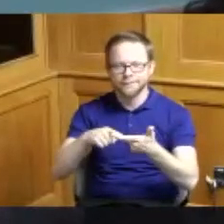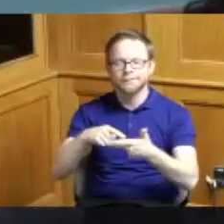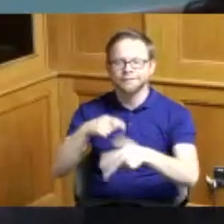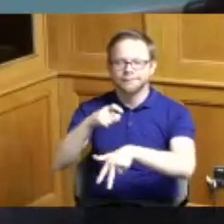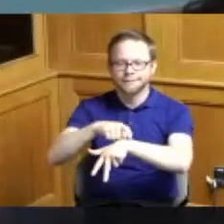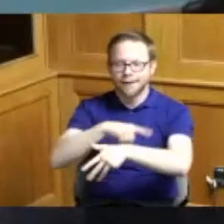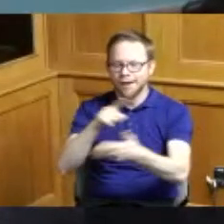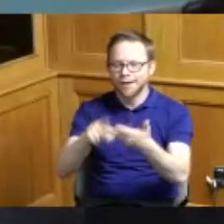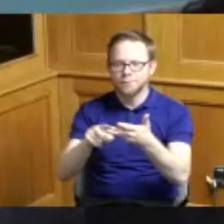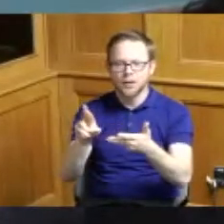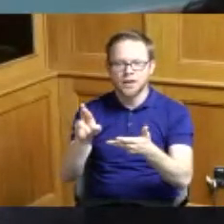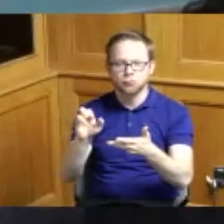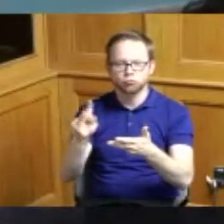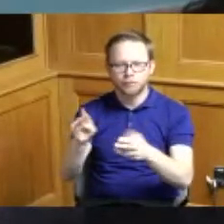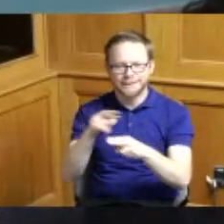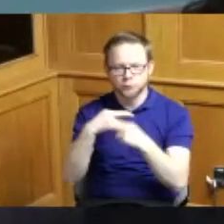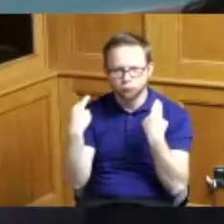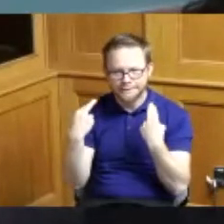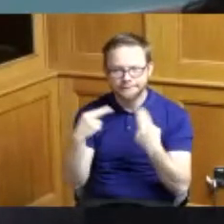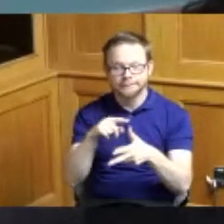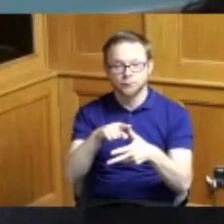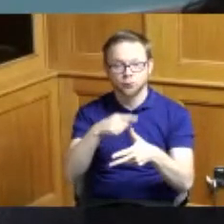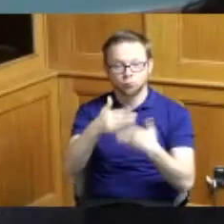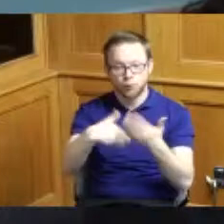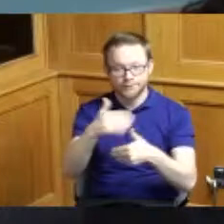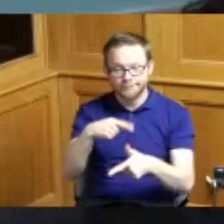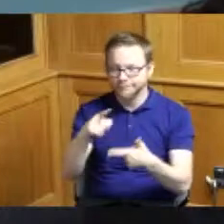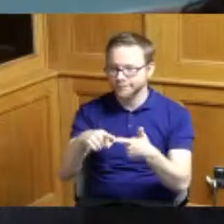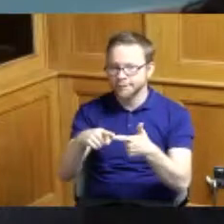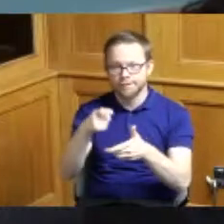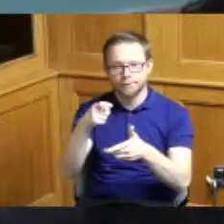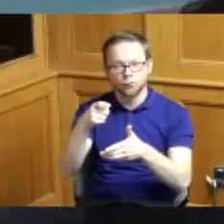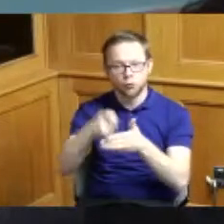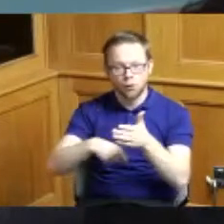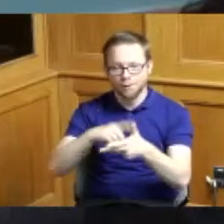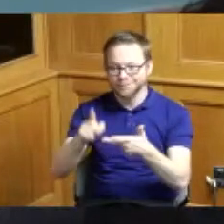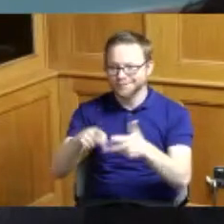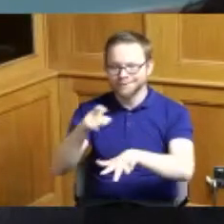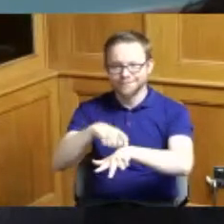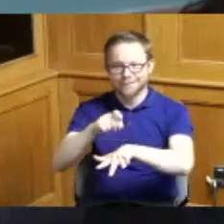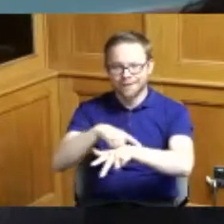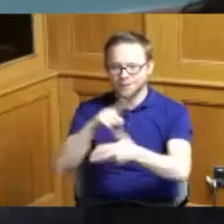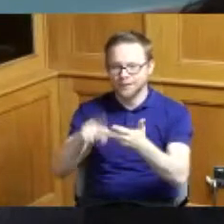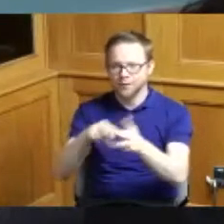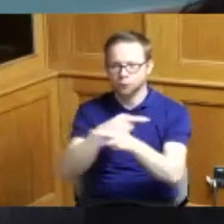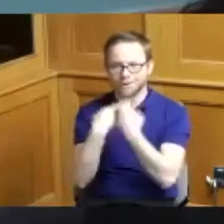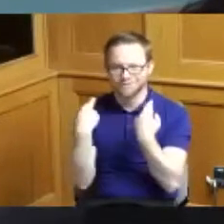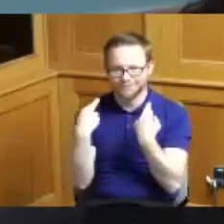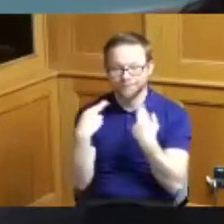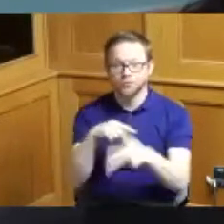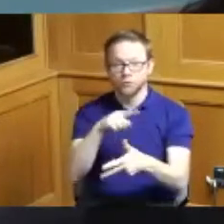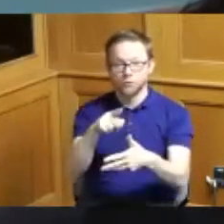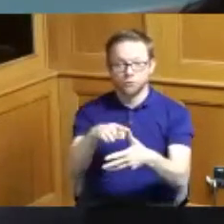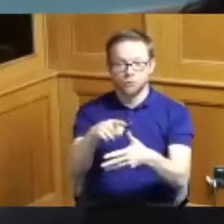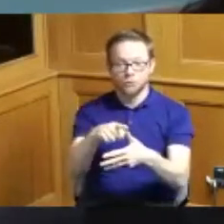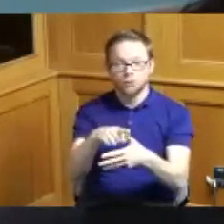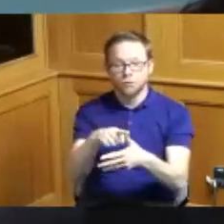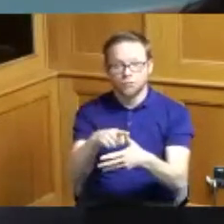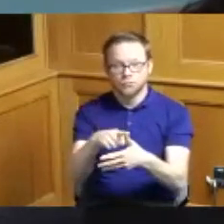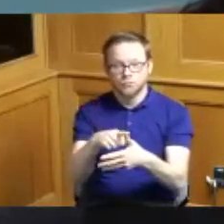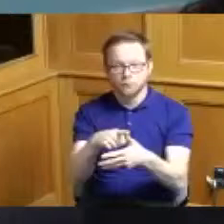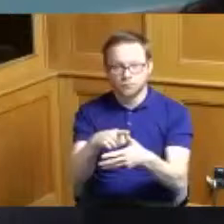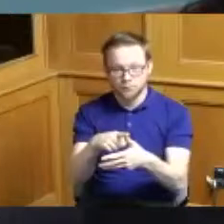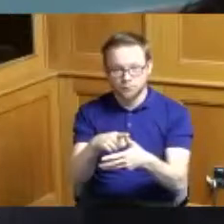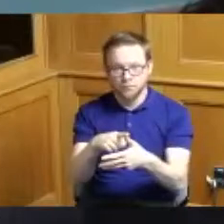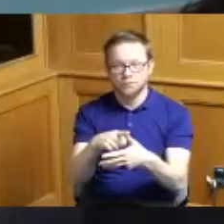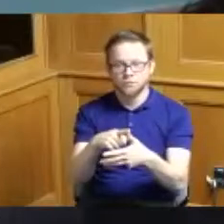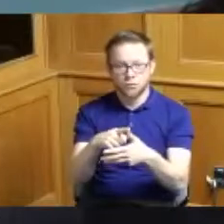process cost timing and risk number one I would hope that after today I'm asking administrator